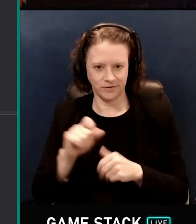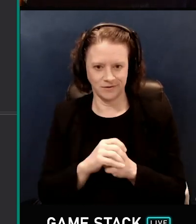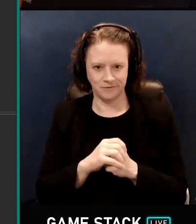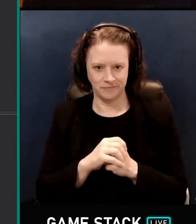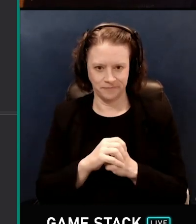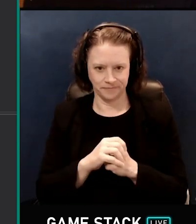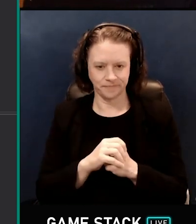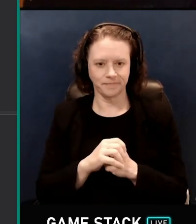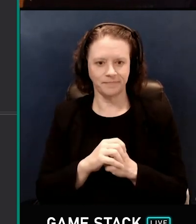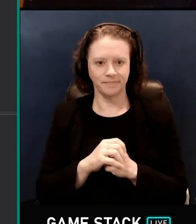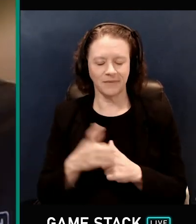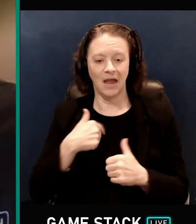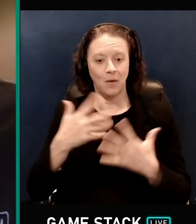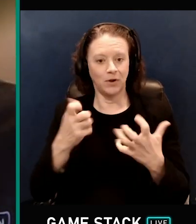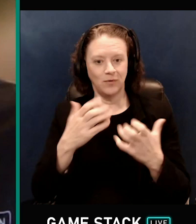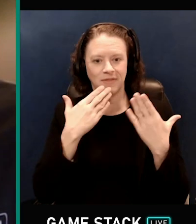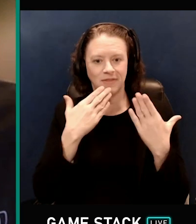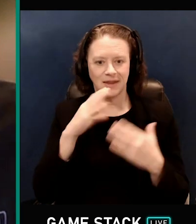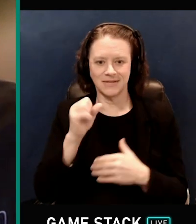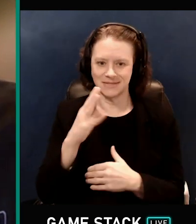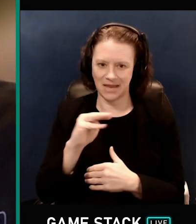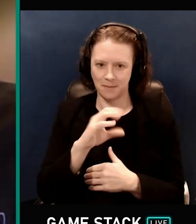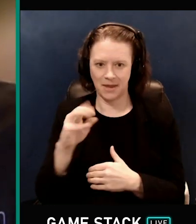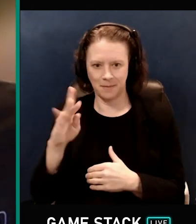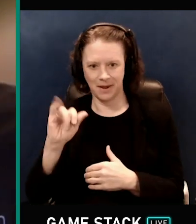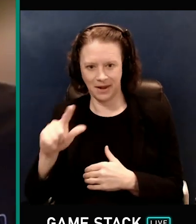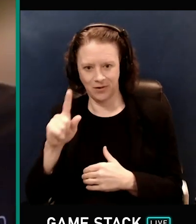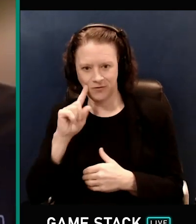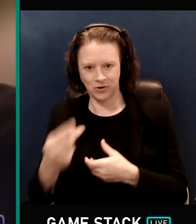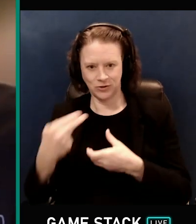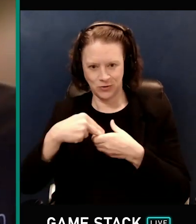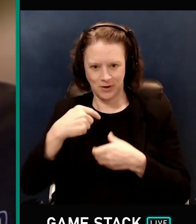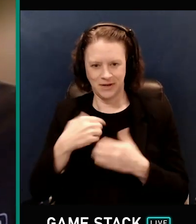I like to thank Sam and Michael for joining me today.